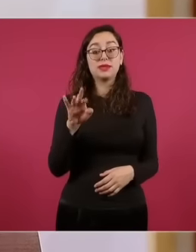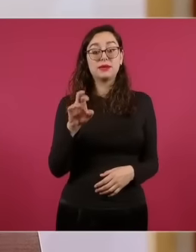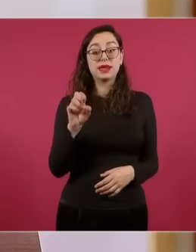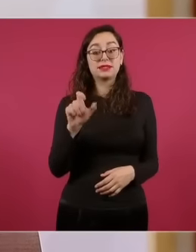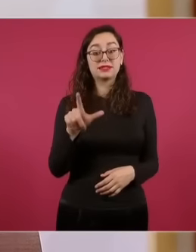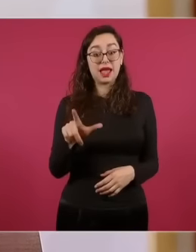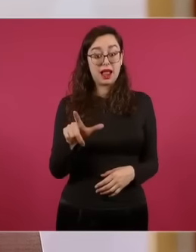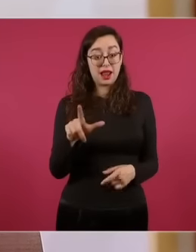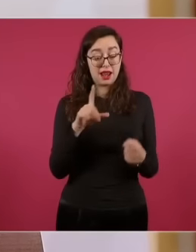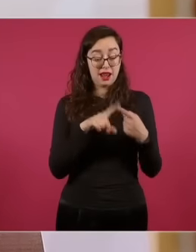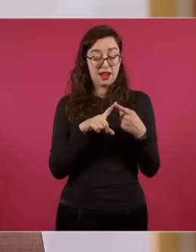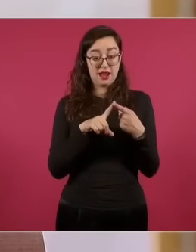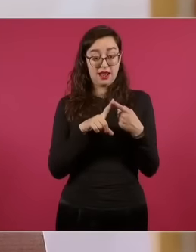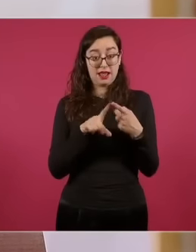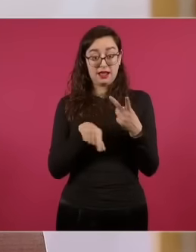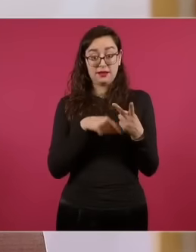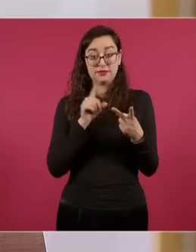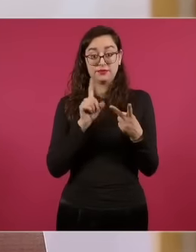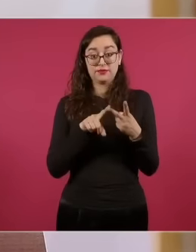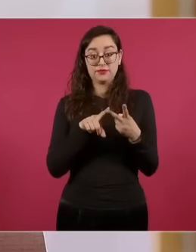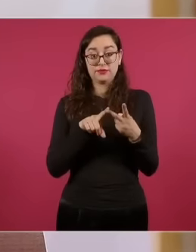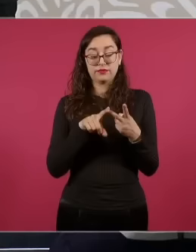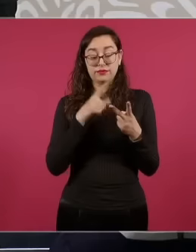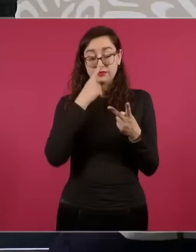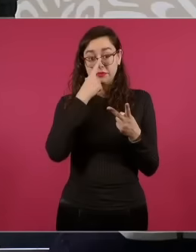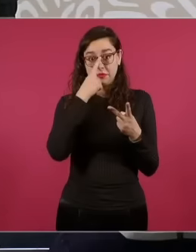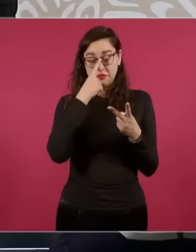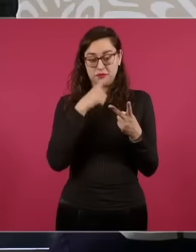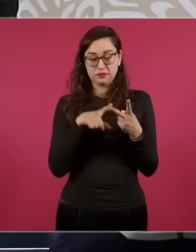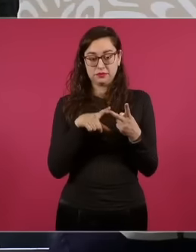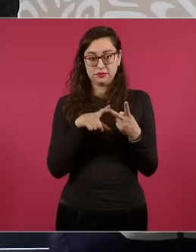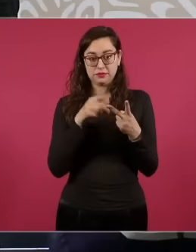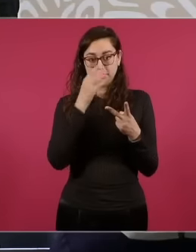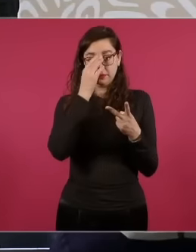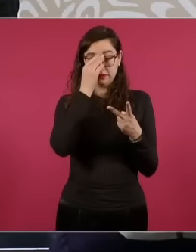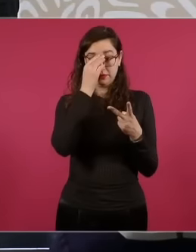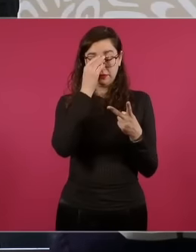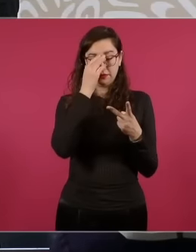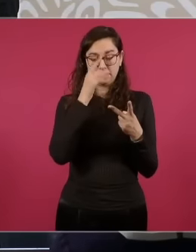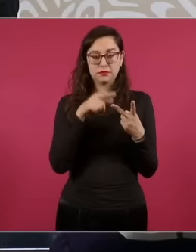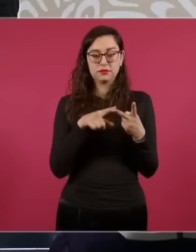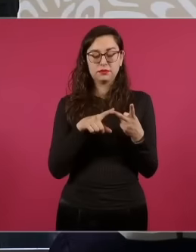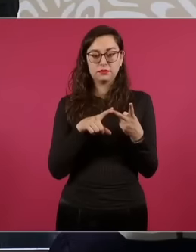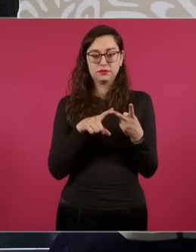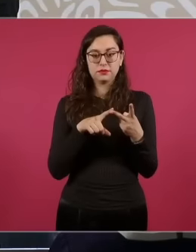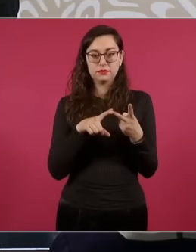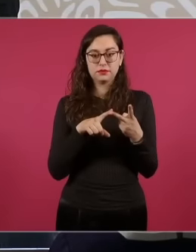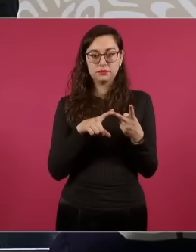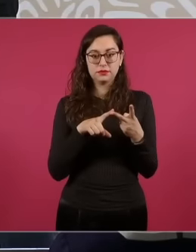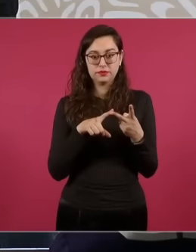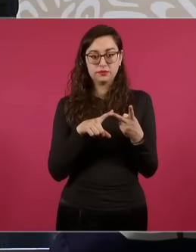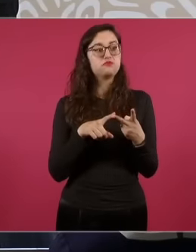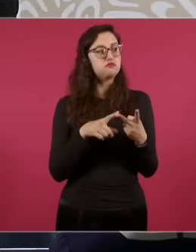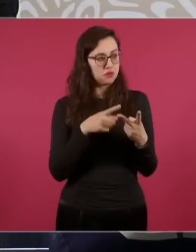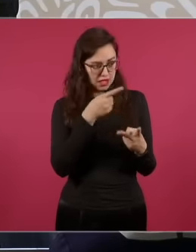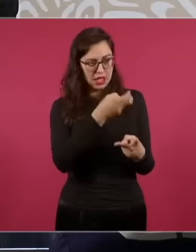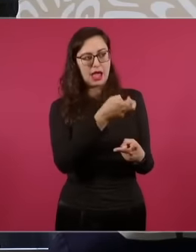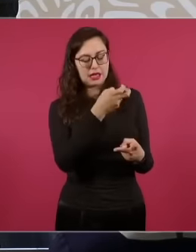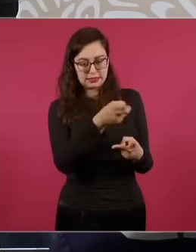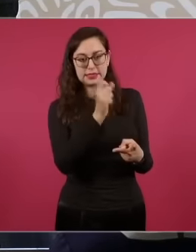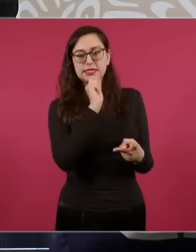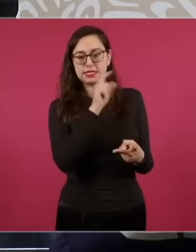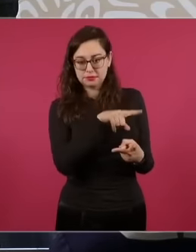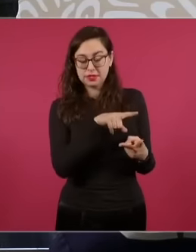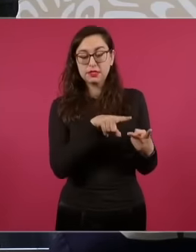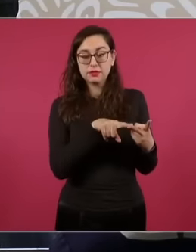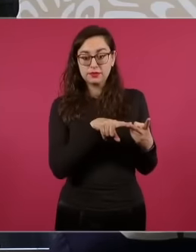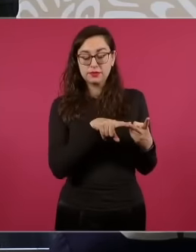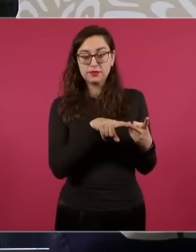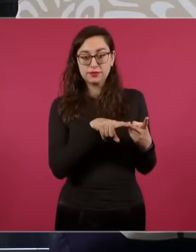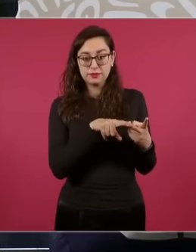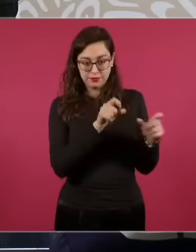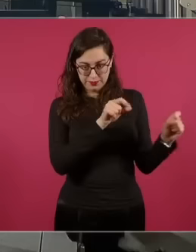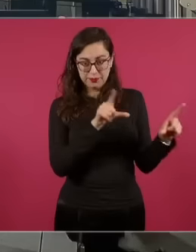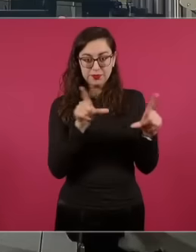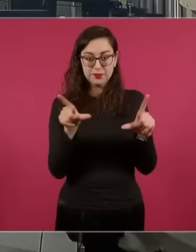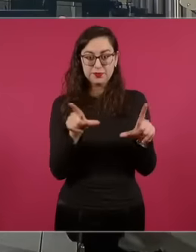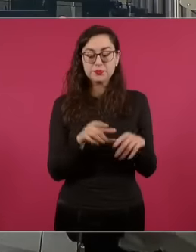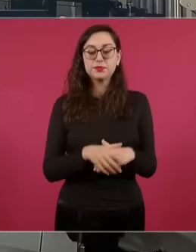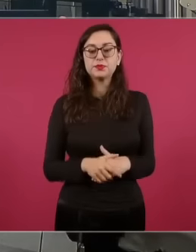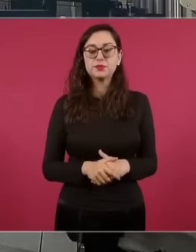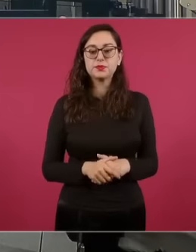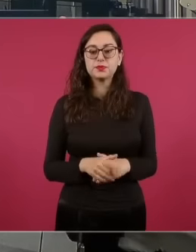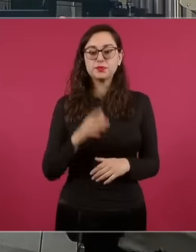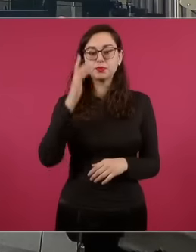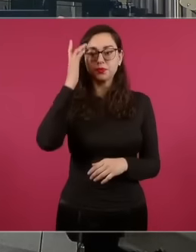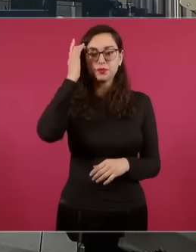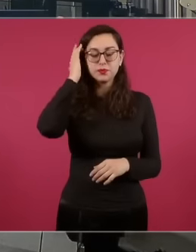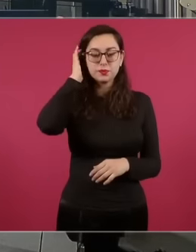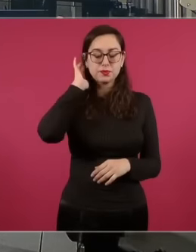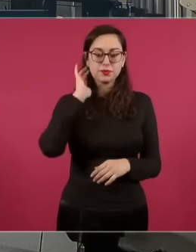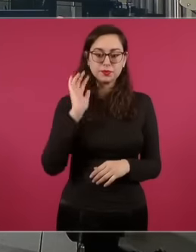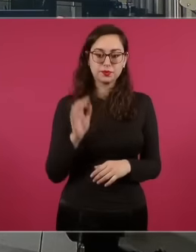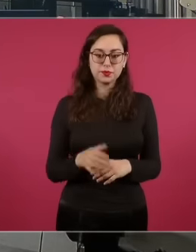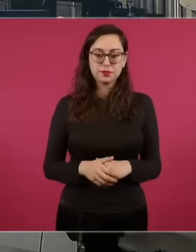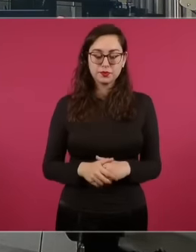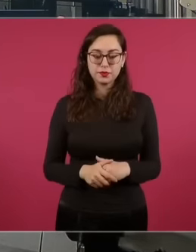from eh Let's see while that one is where they publish it from